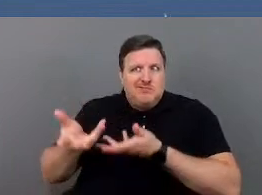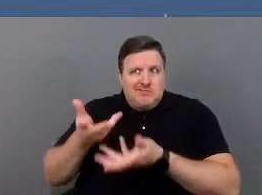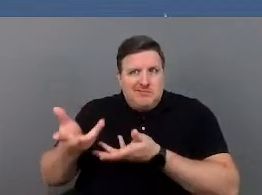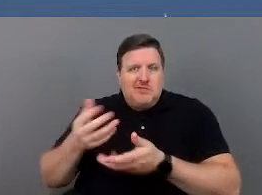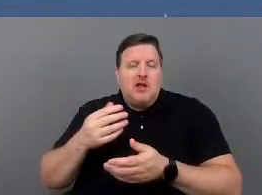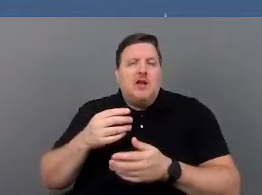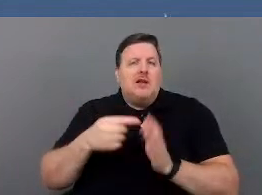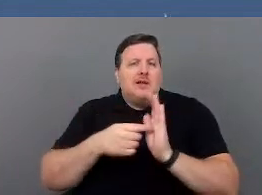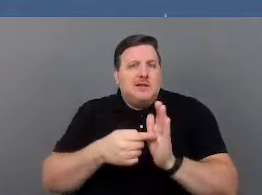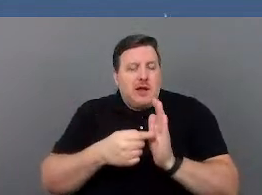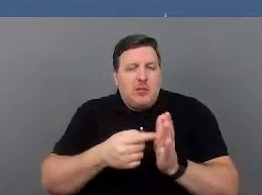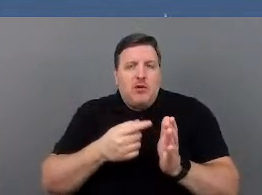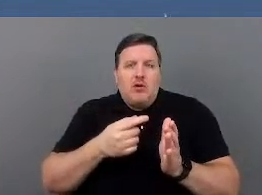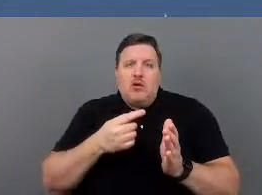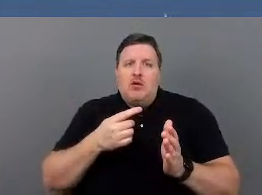THERE WAS ONLY 10 PATROL CARS IN THE CITY MINNEAPOLIS.